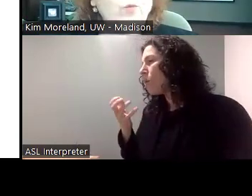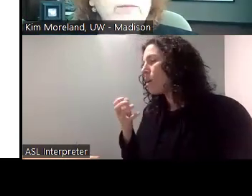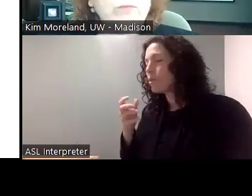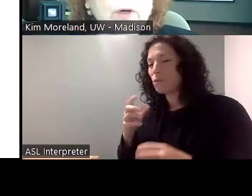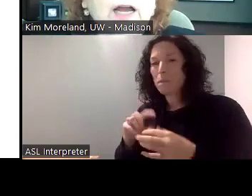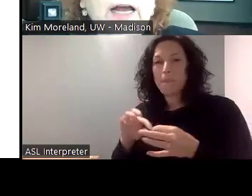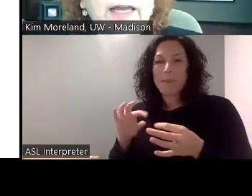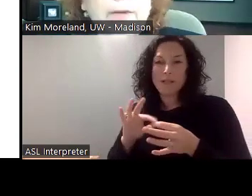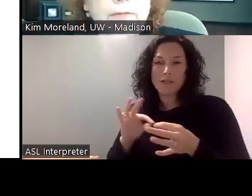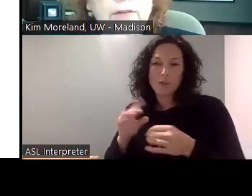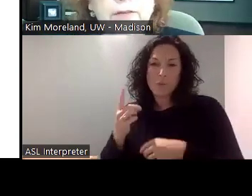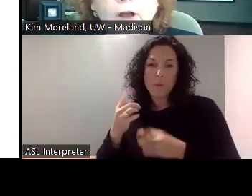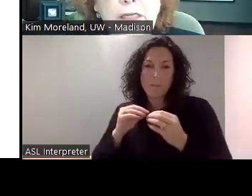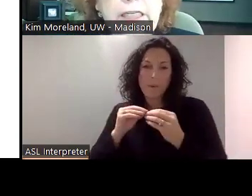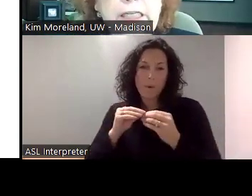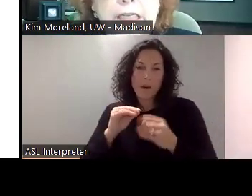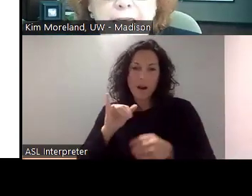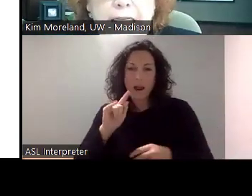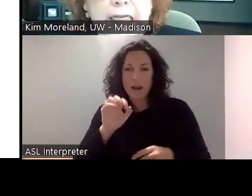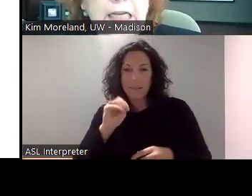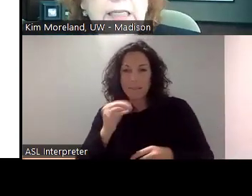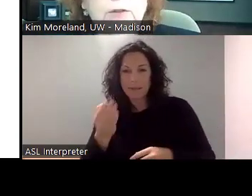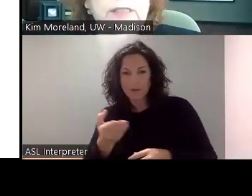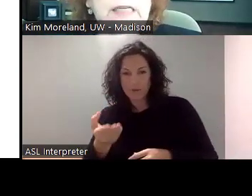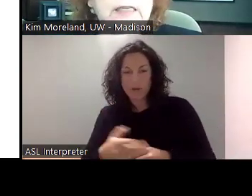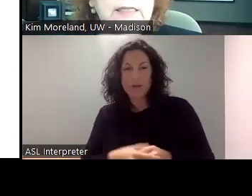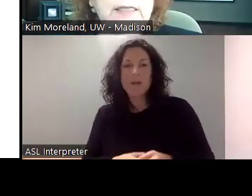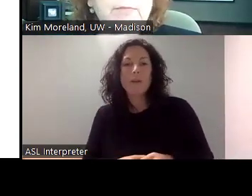one more item that's on here, and you'll see that it says,